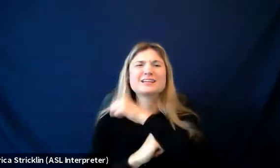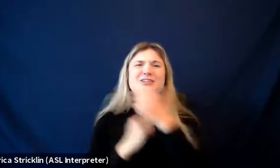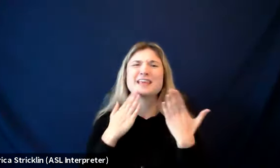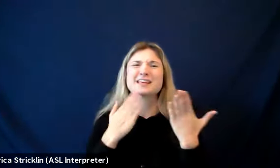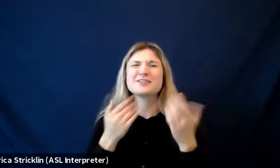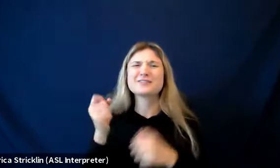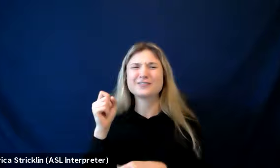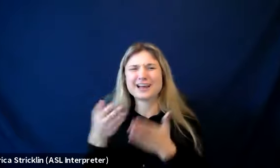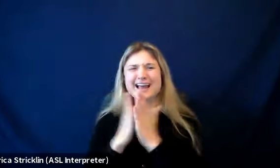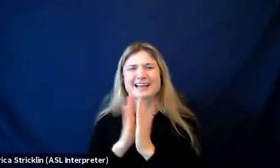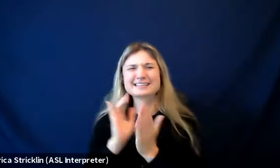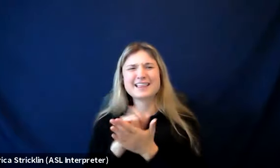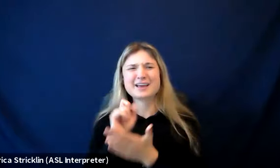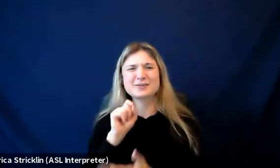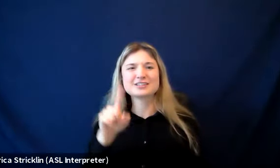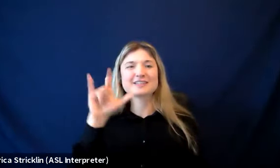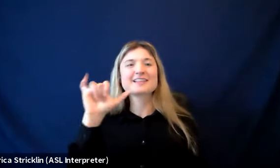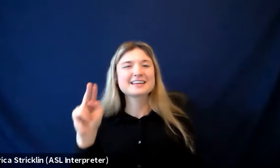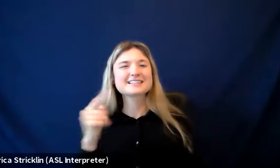It's an incredibly powerful testimony.